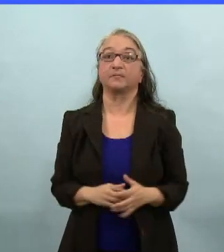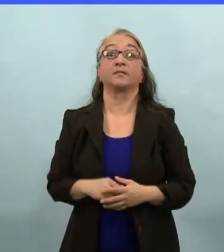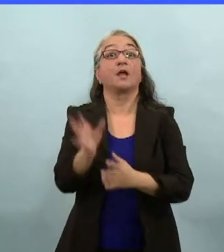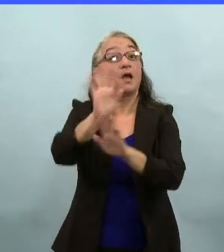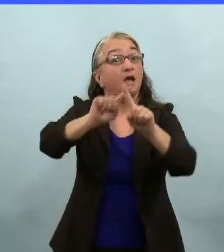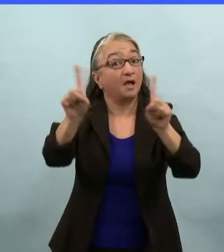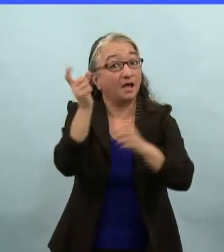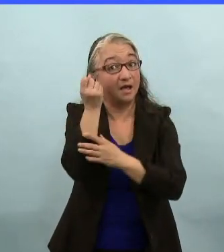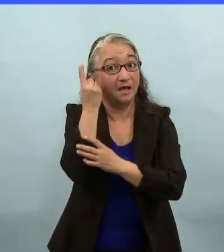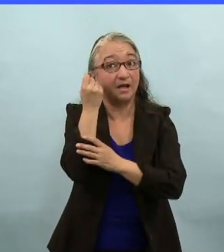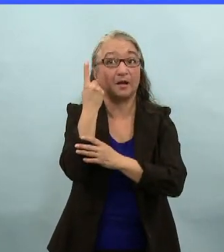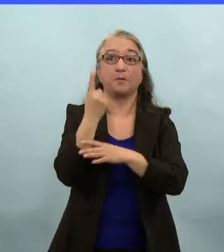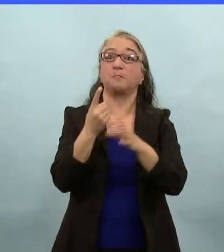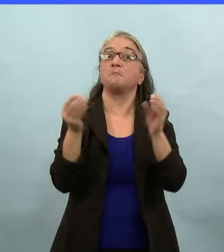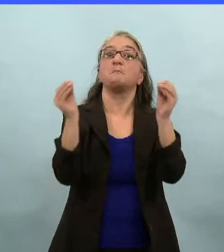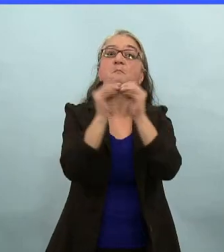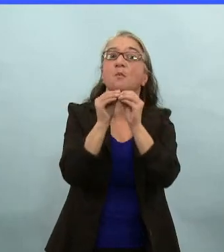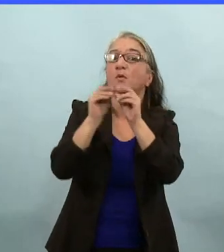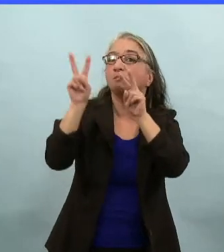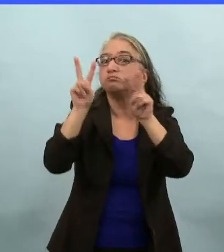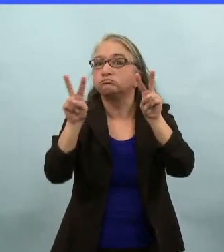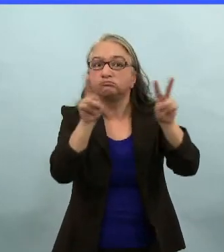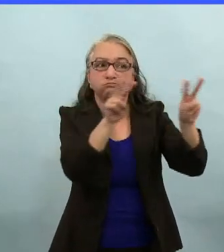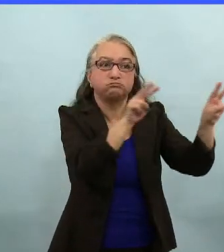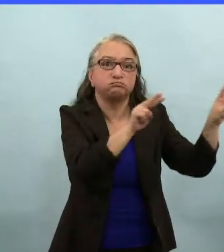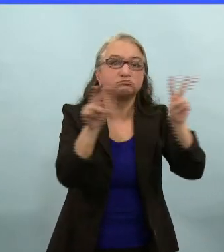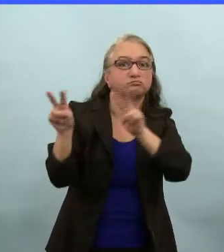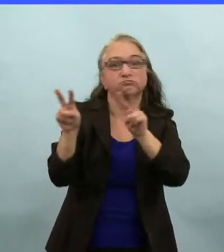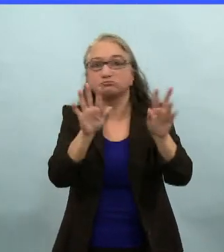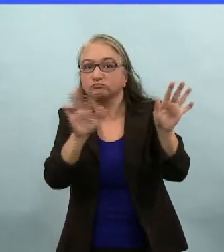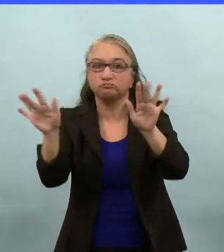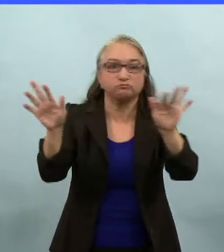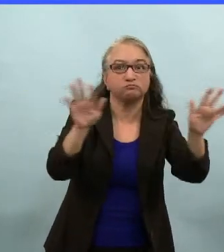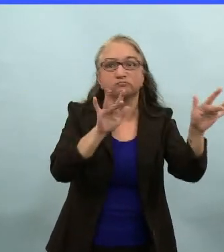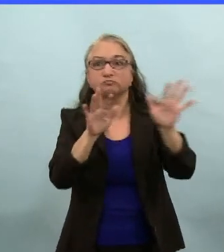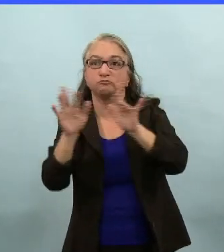to monitor the data as well as as it impacts our health system